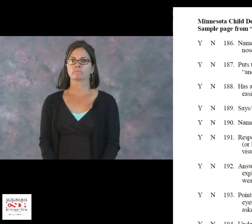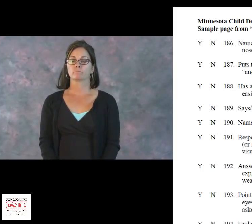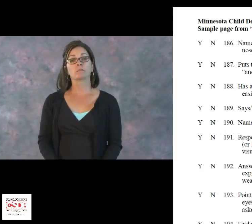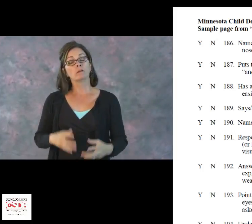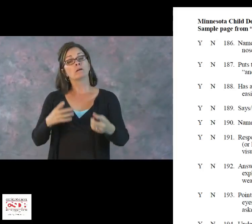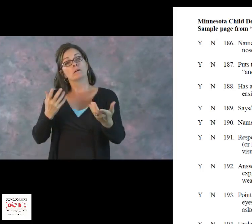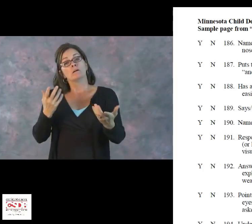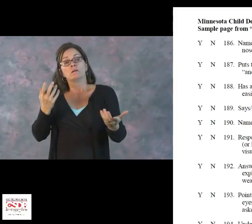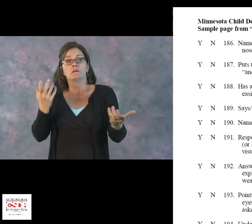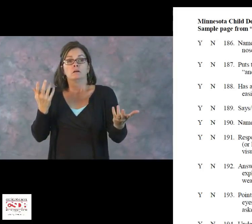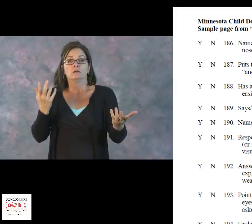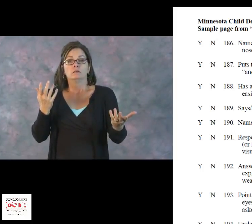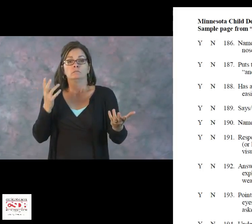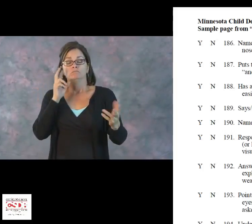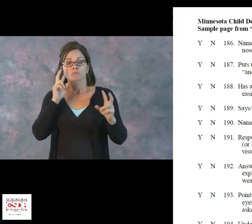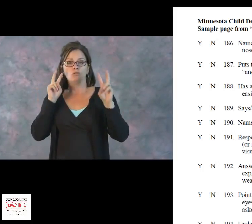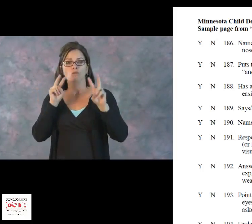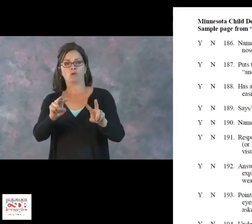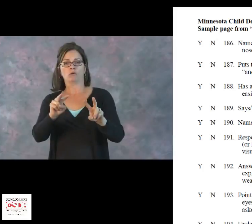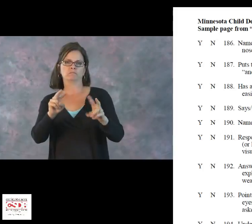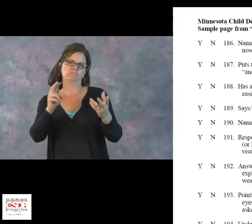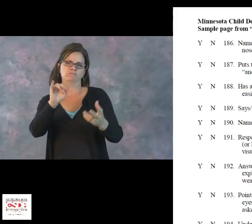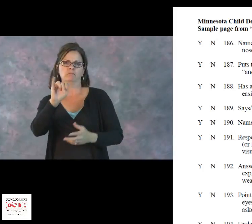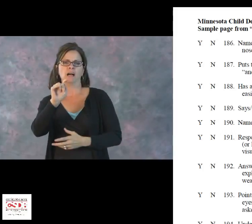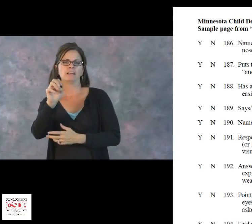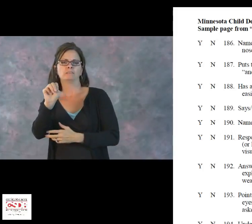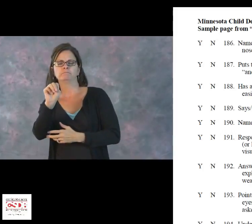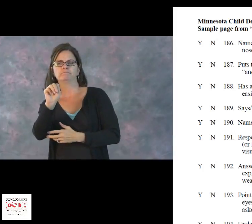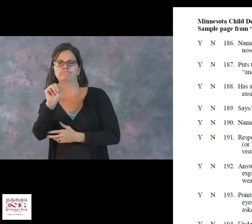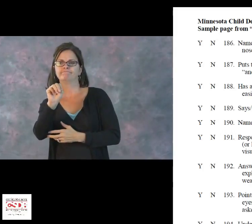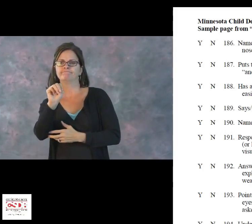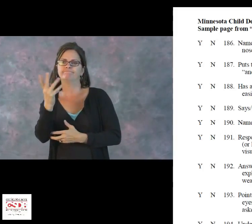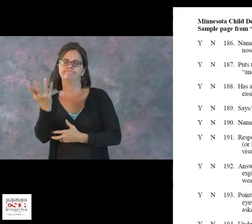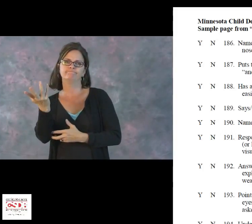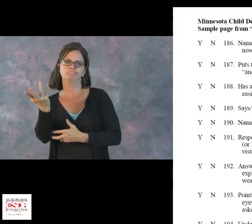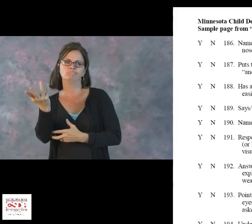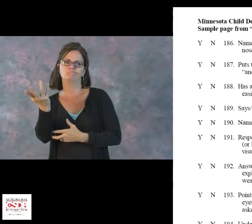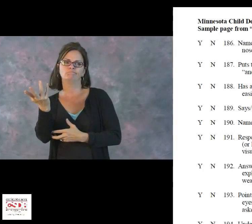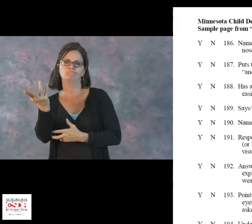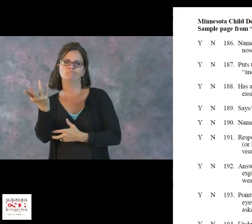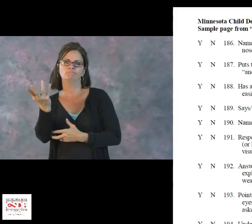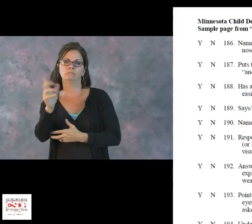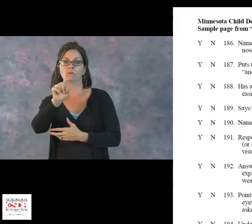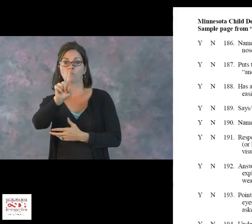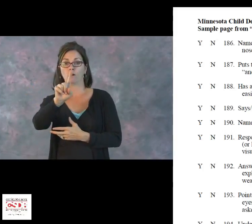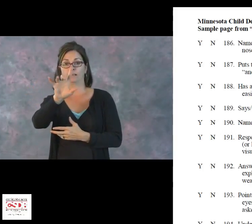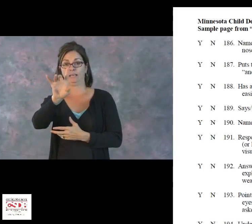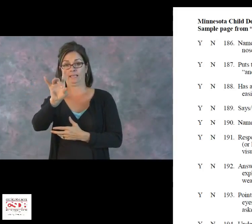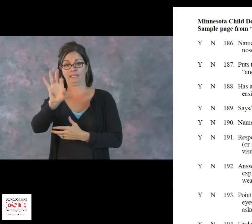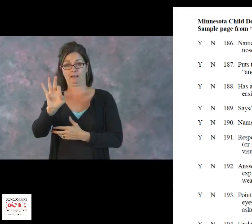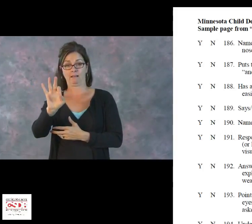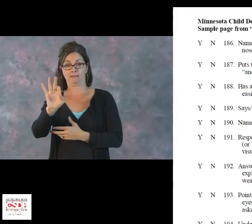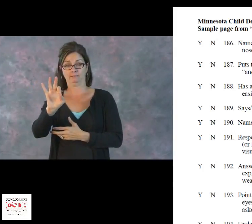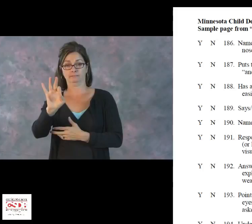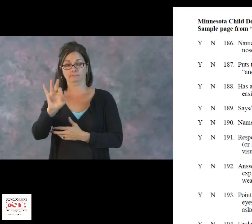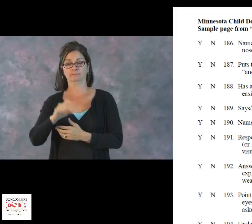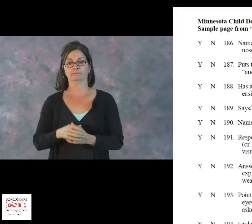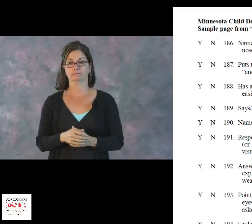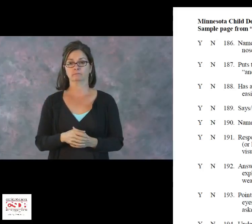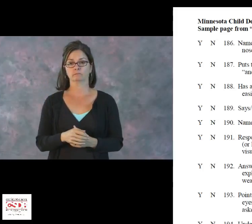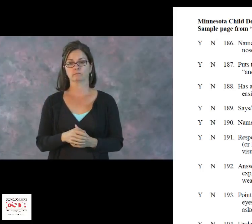Let's take a look at item 189.